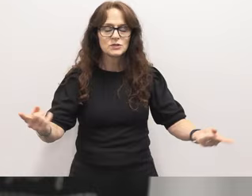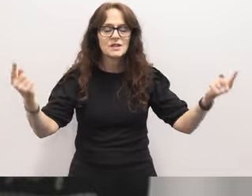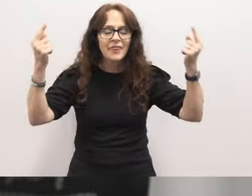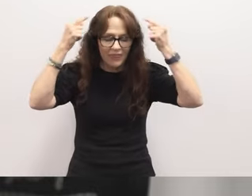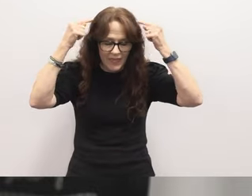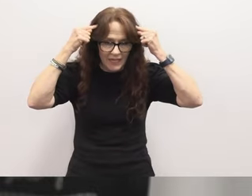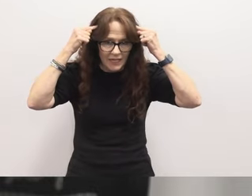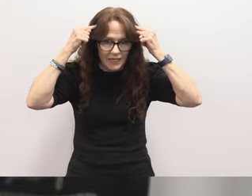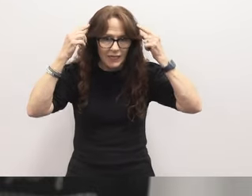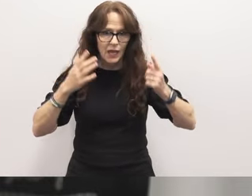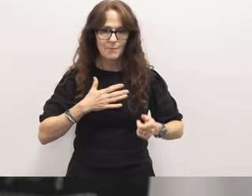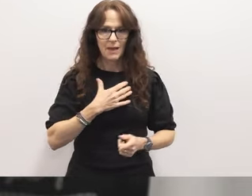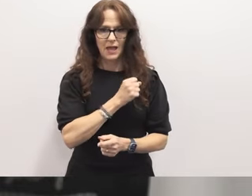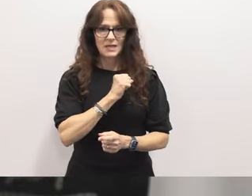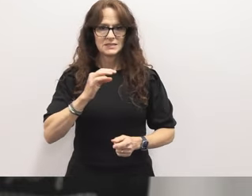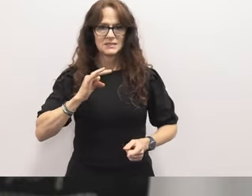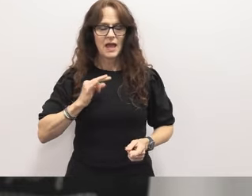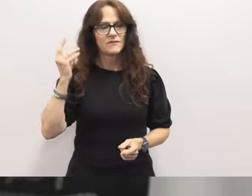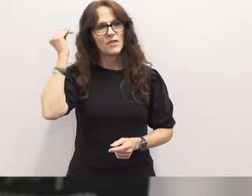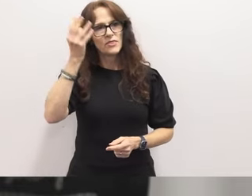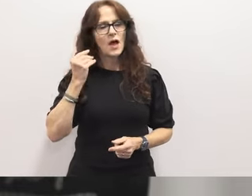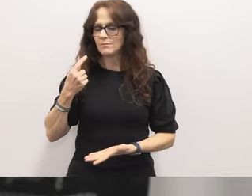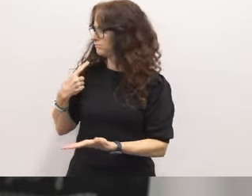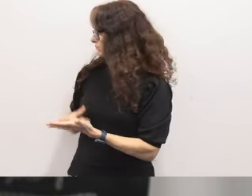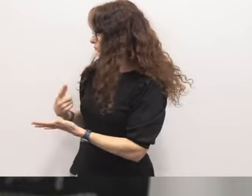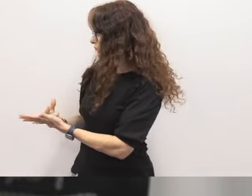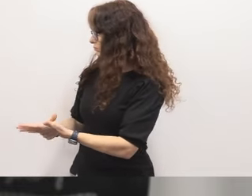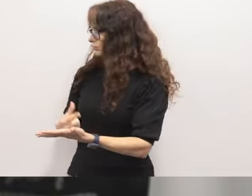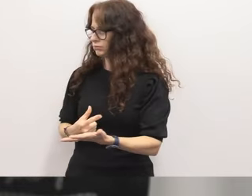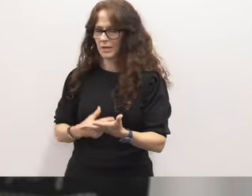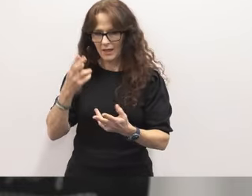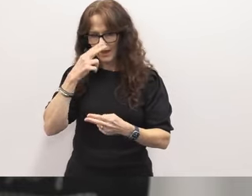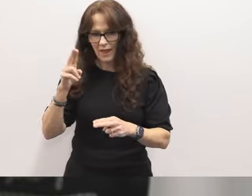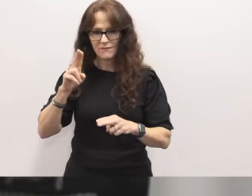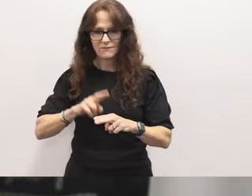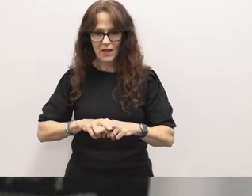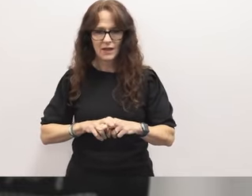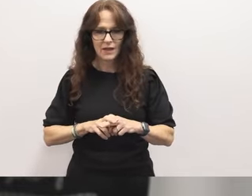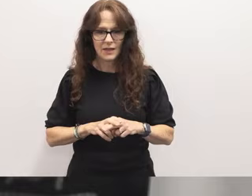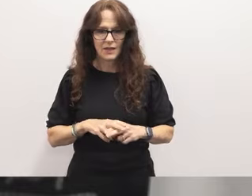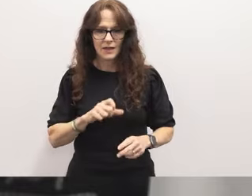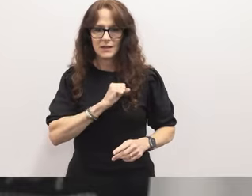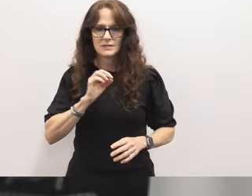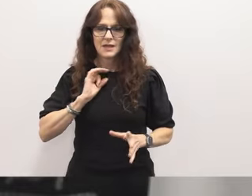My staff then thought about it, they debated it, they had fun with, it was a fun staff meeting. And then we talked about a whole group